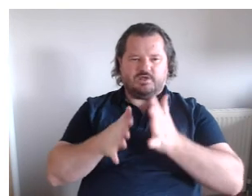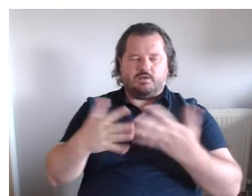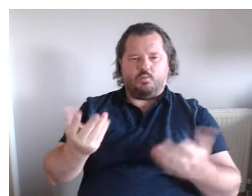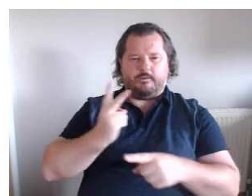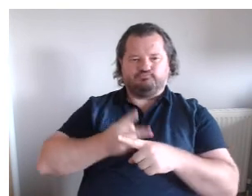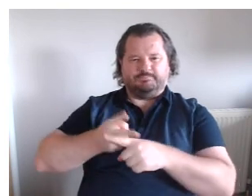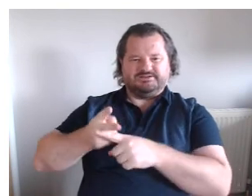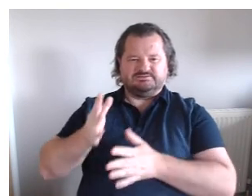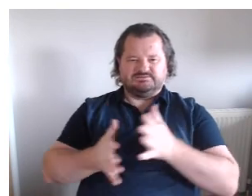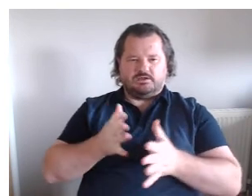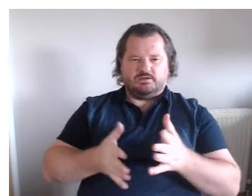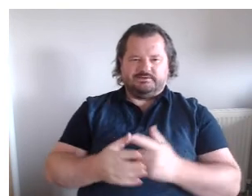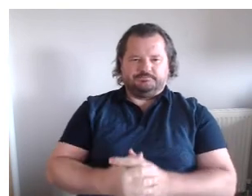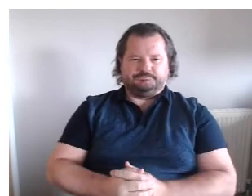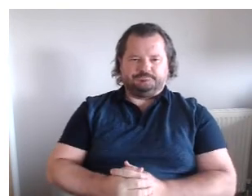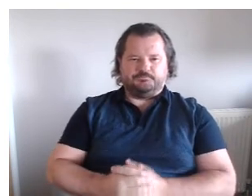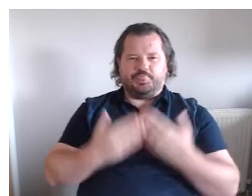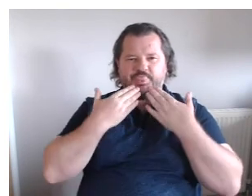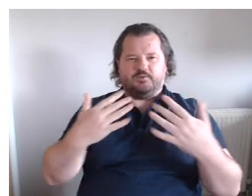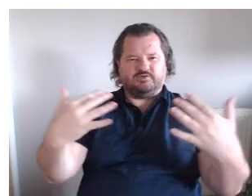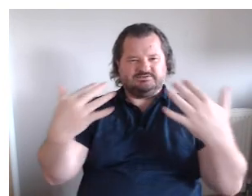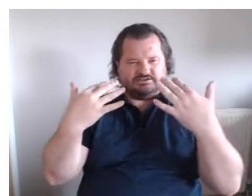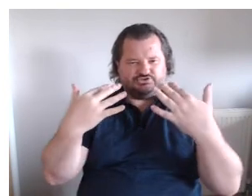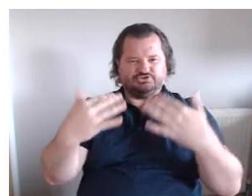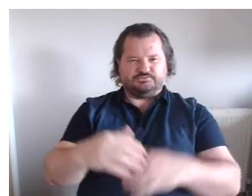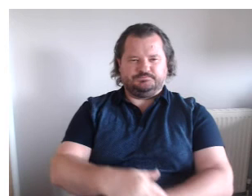or between a repeated sign. Thank you for your attention!